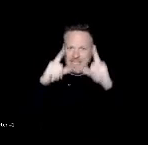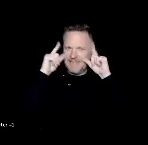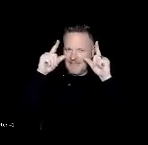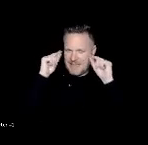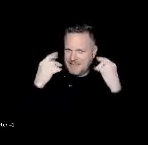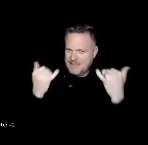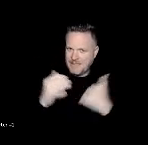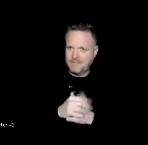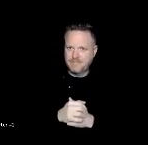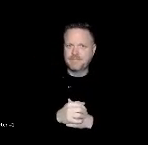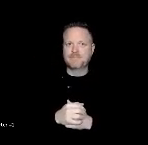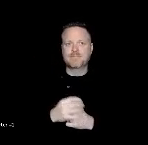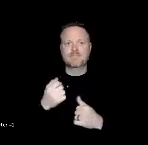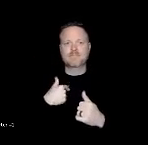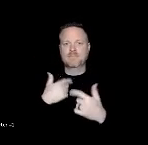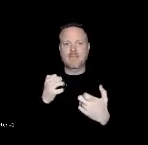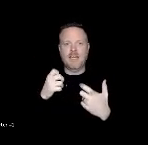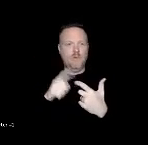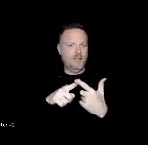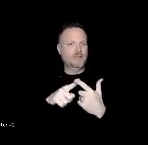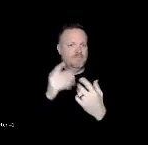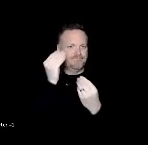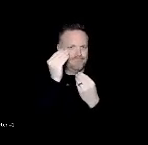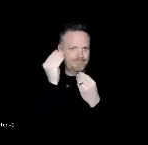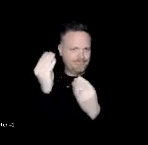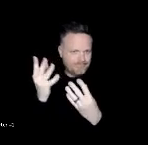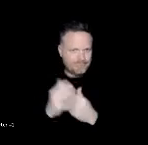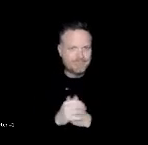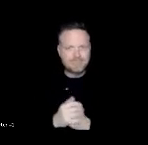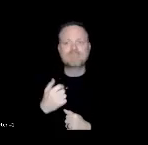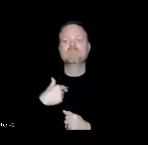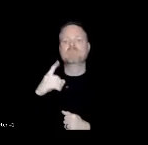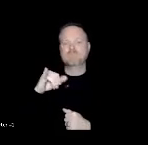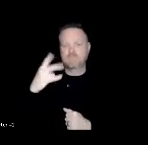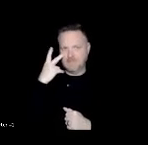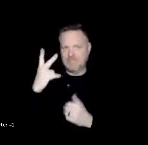I do want to make note that I did see there were some people that do